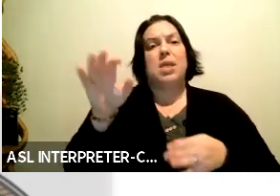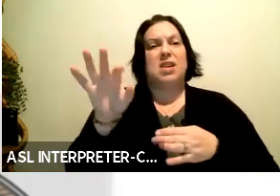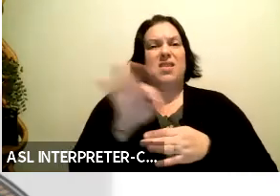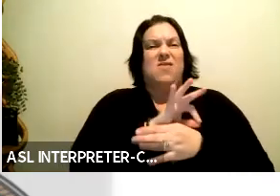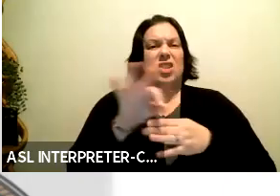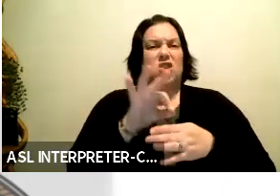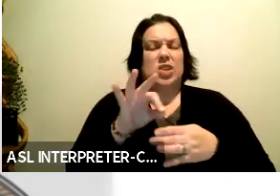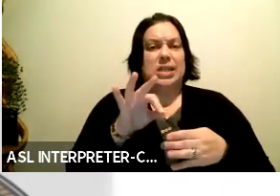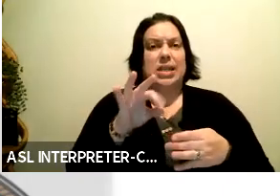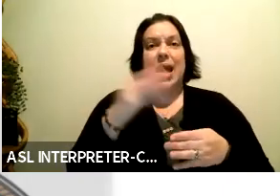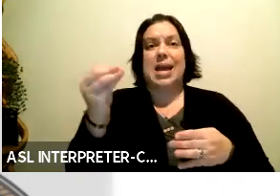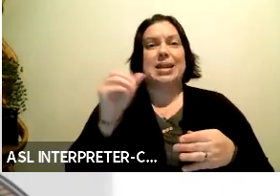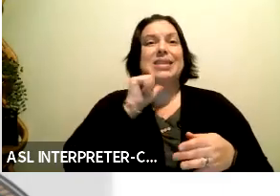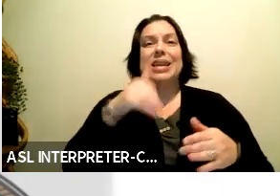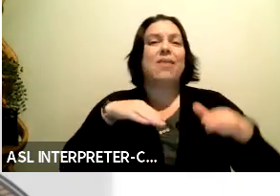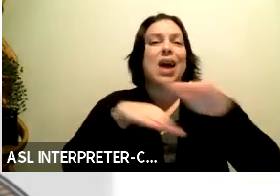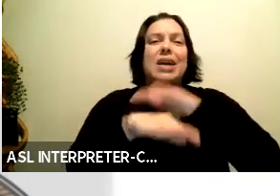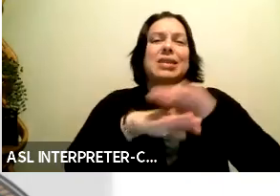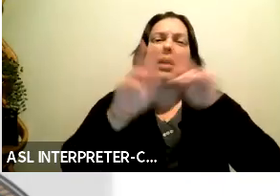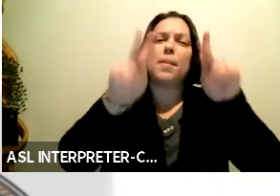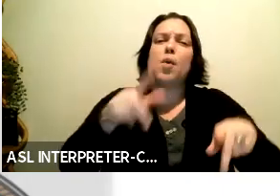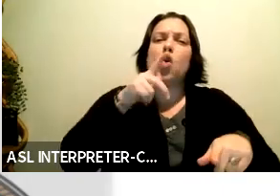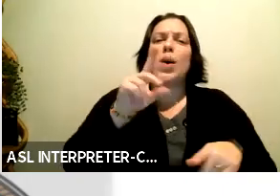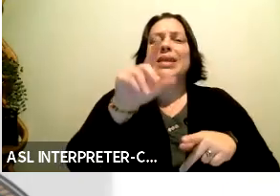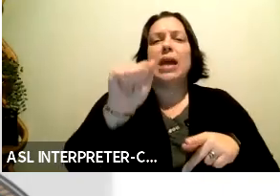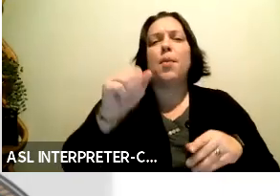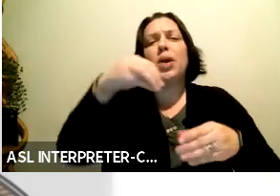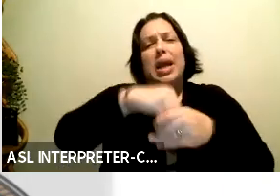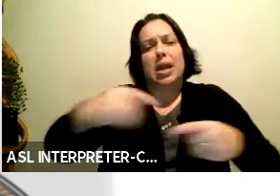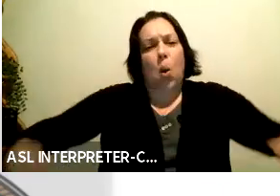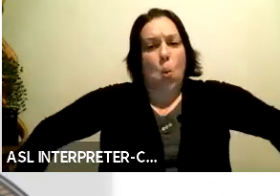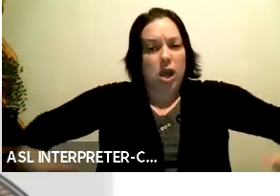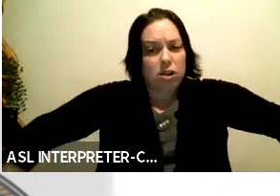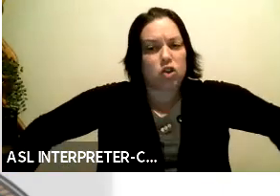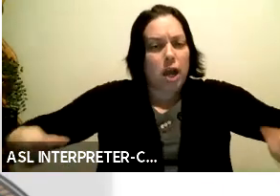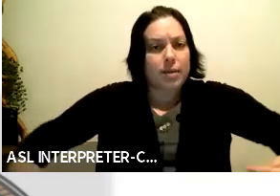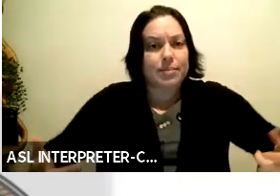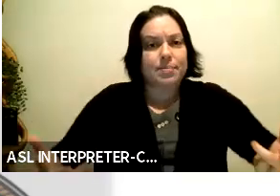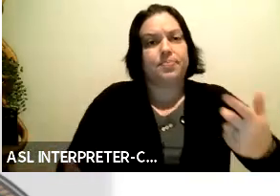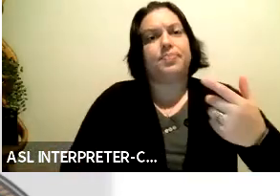people who were in wheelchairs. And so some people were one lady identified that she was in